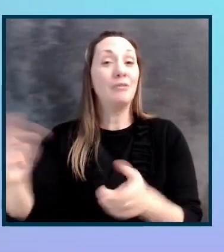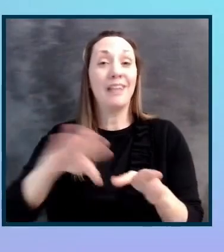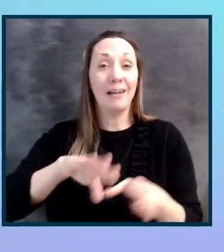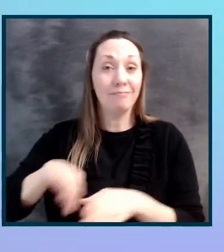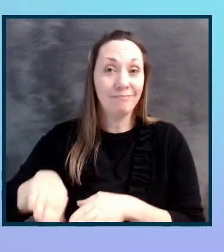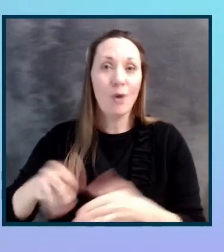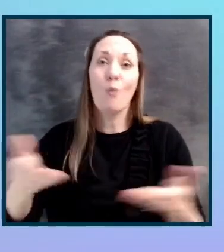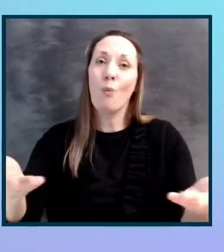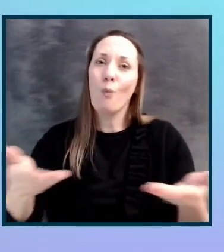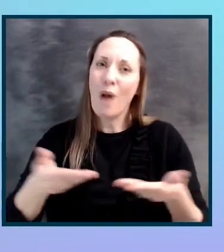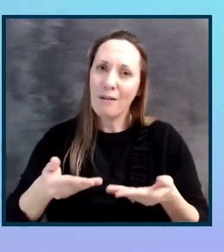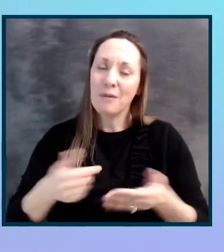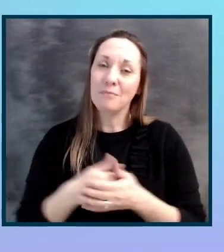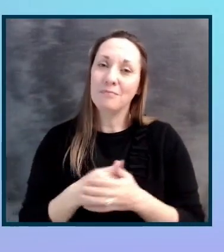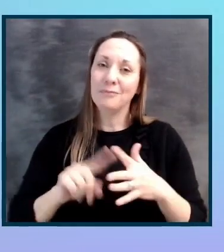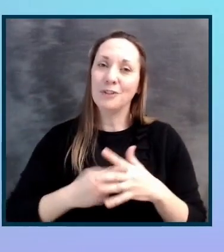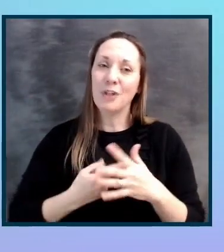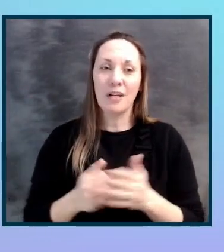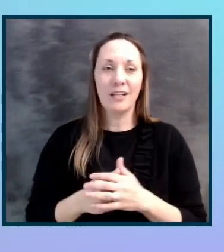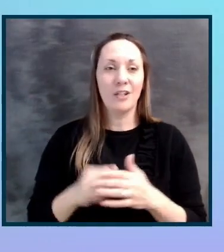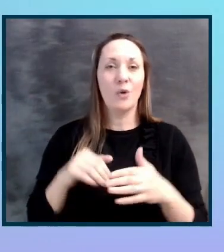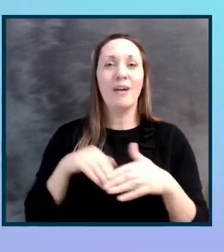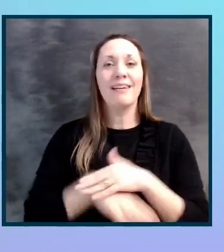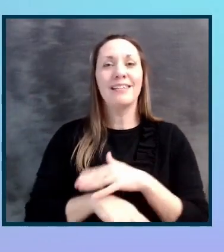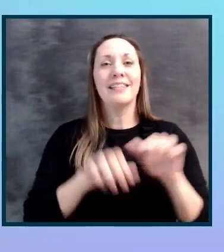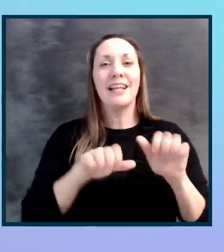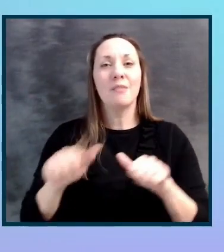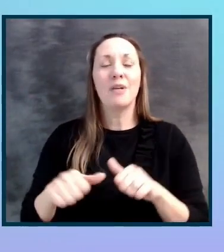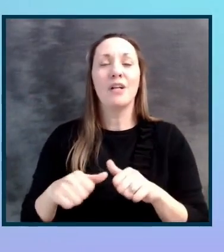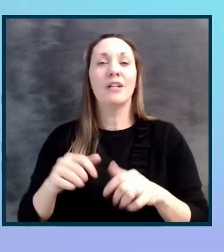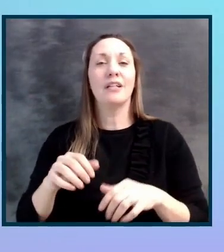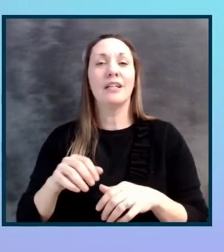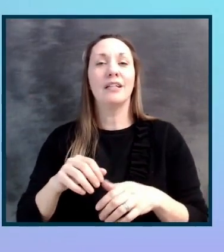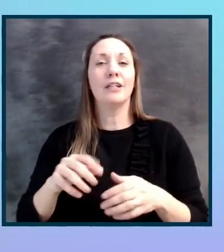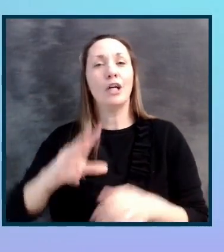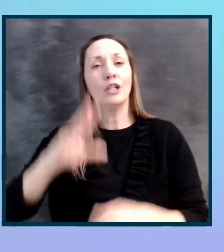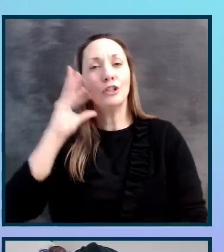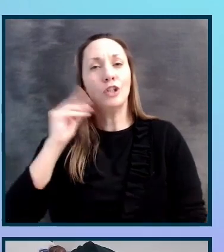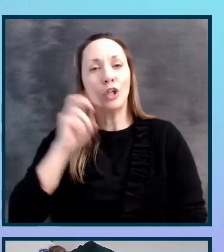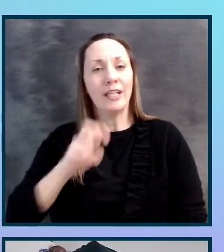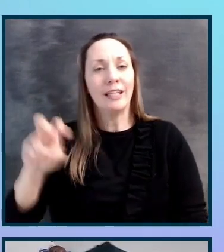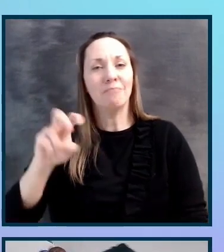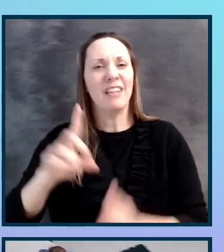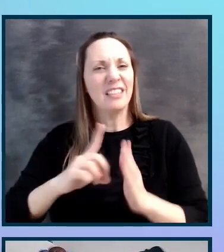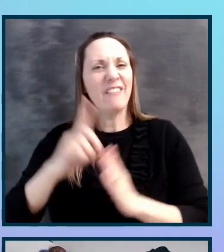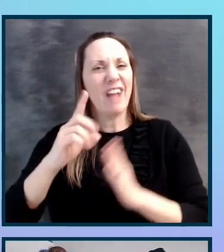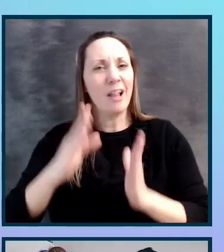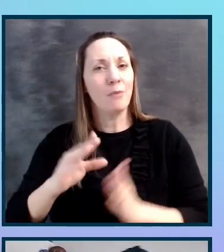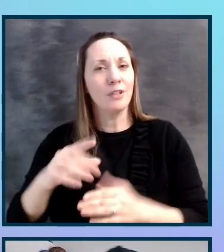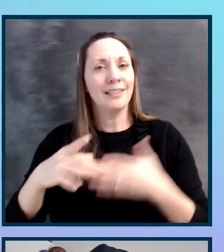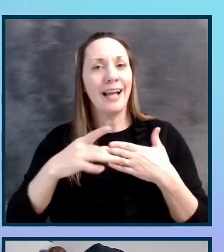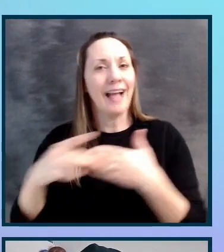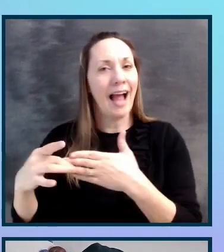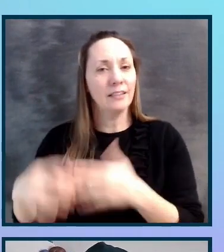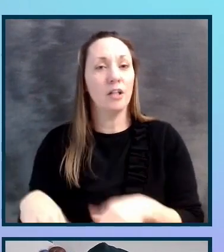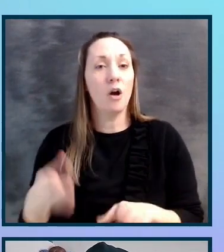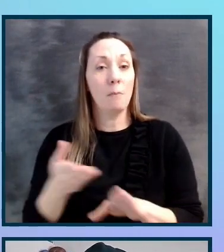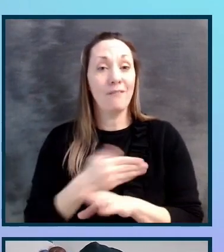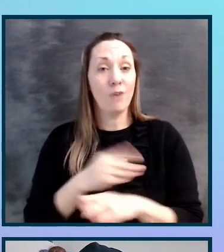Welcome, "Starting Your Accessibility Journey A Developer's Guide." So before we get going, who is this?